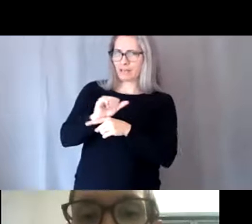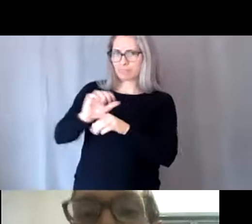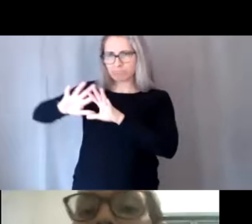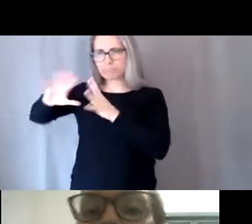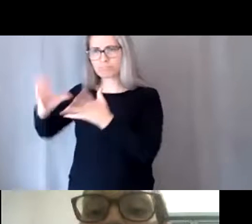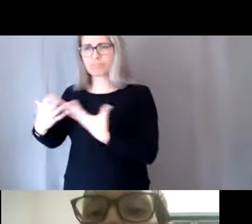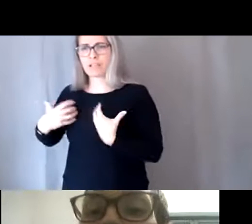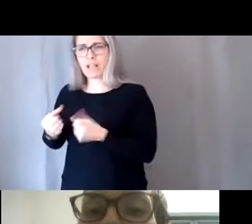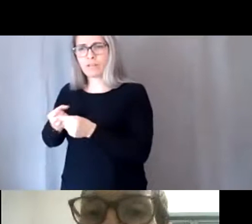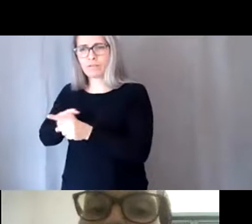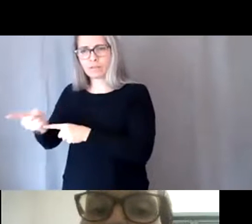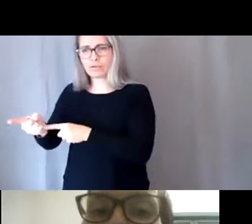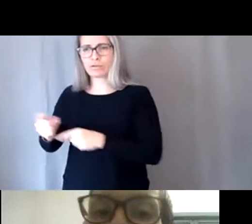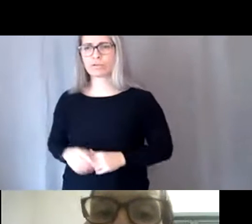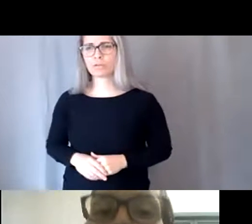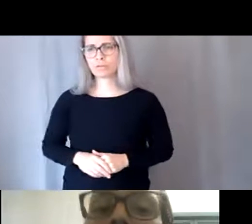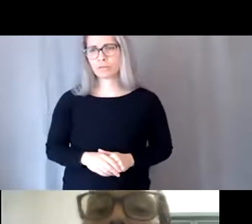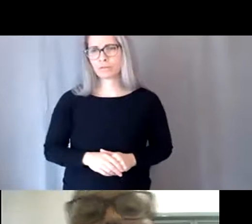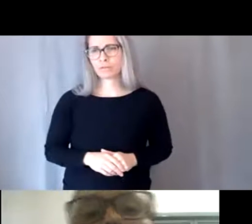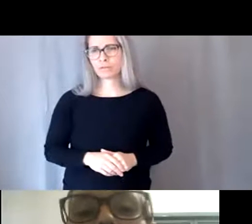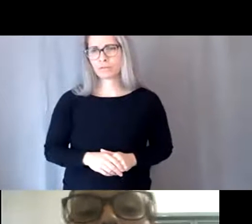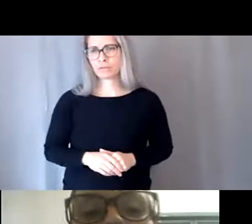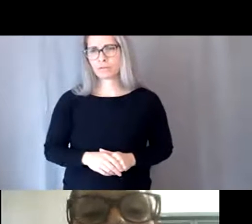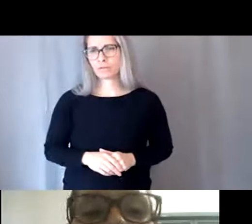but this dimension unfortunately is beyond my scope in this talk